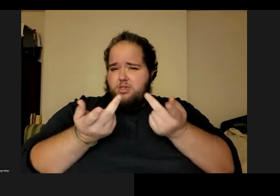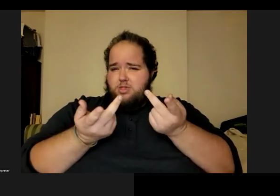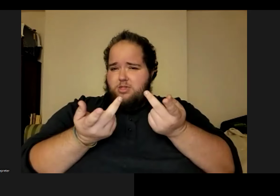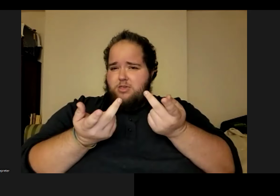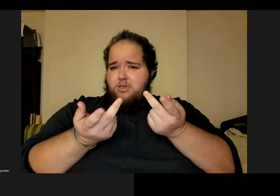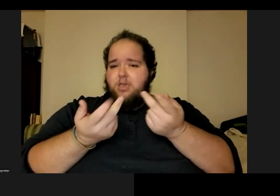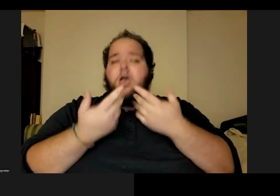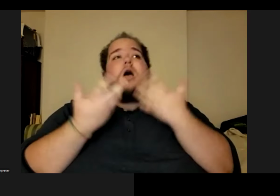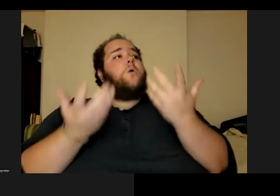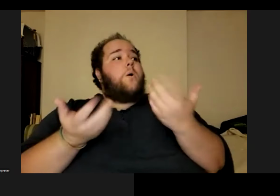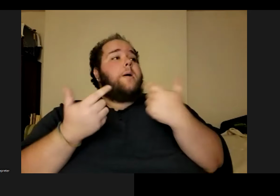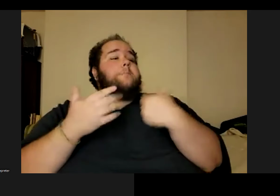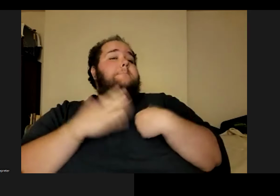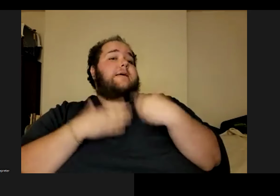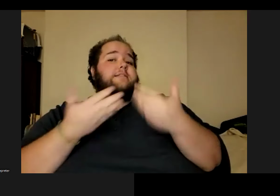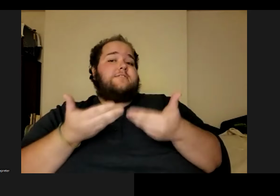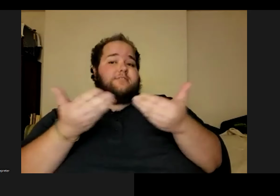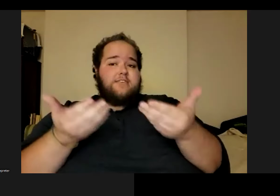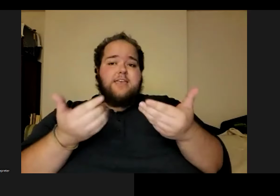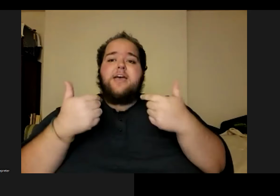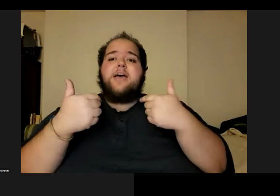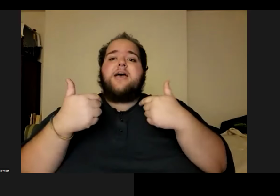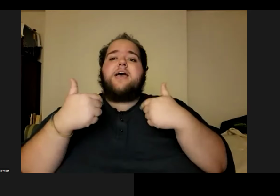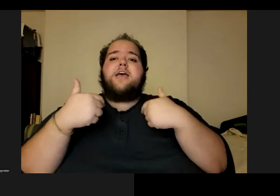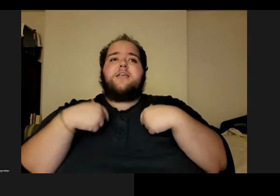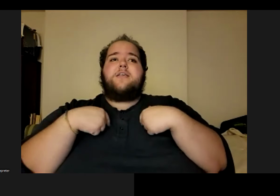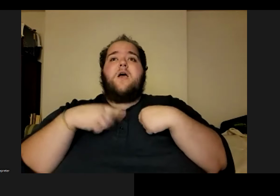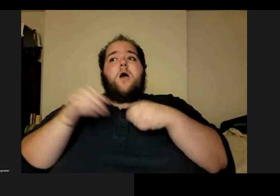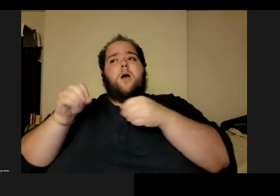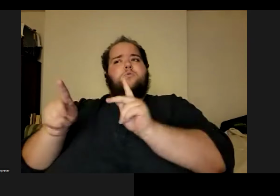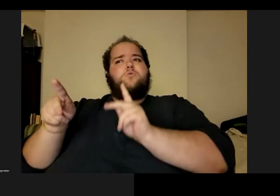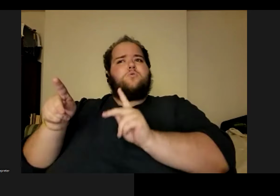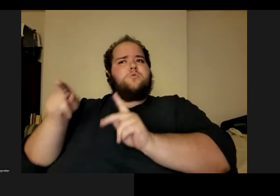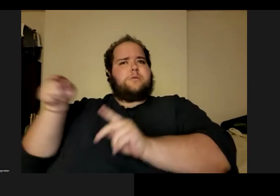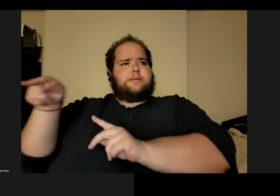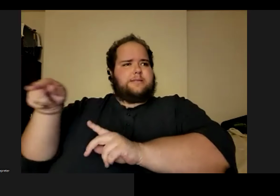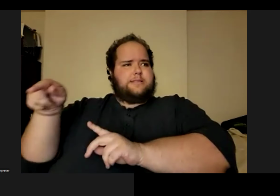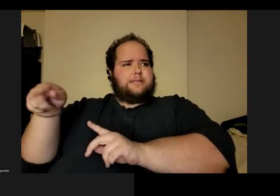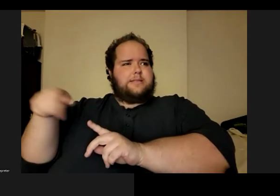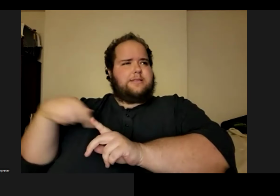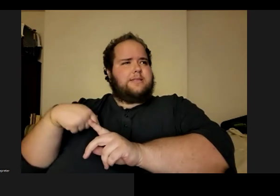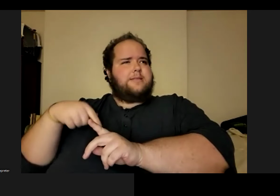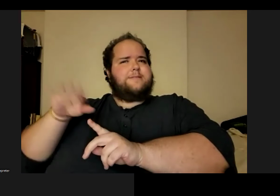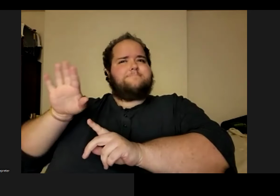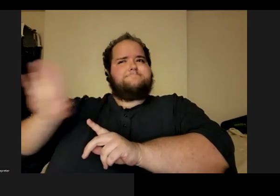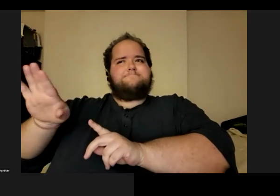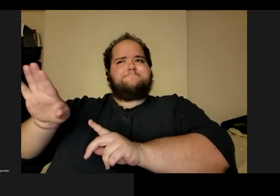So what I would do is I'd look at the opportunity that you want to apply to. Because… Mm-hmm.